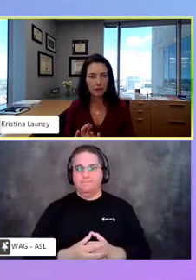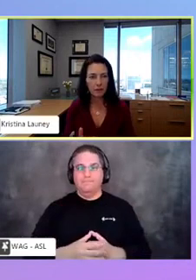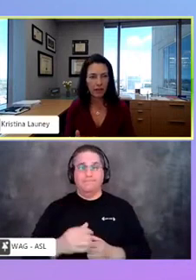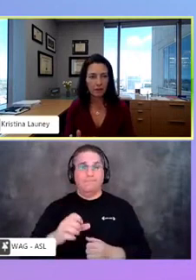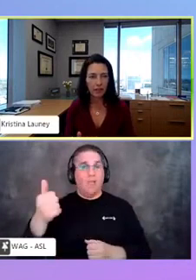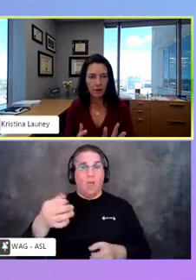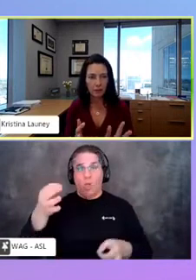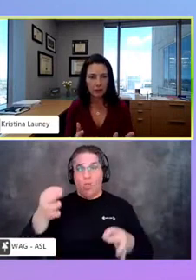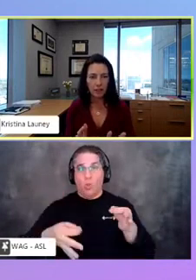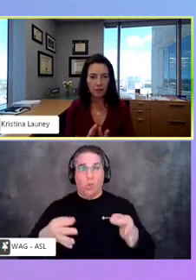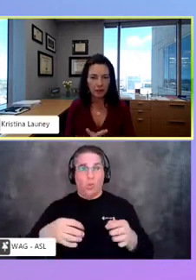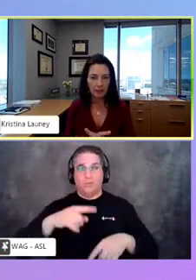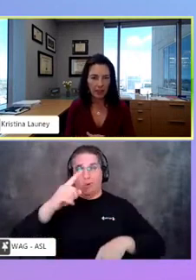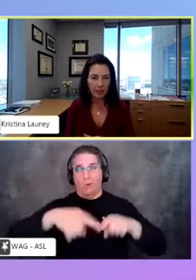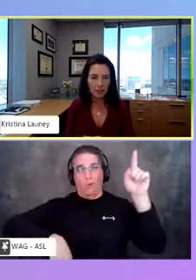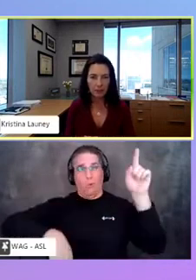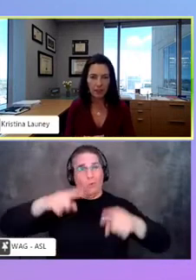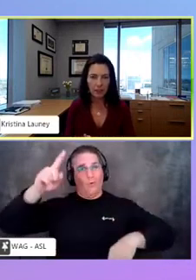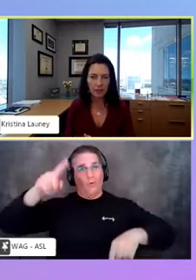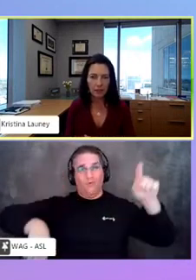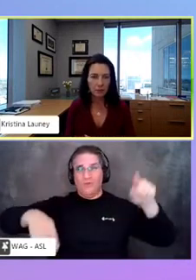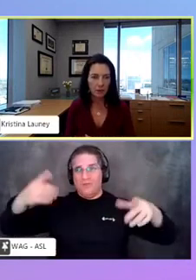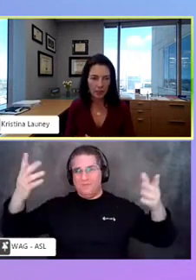decision from the first circuit to hold that quite